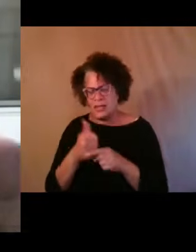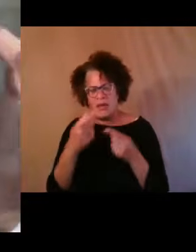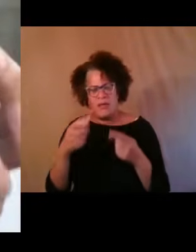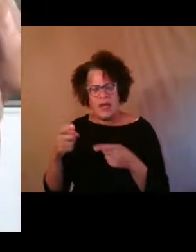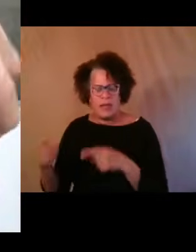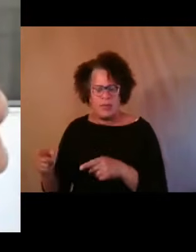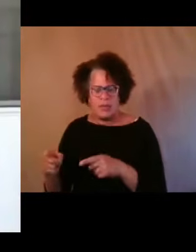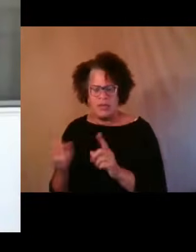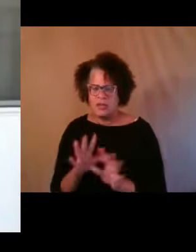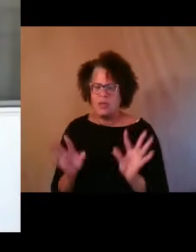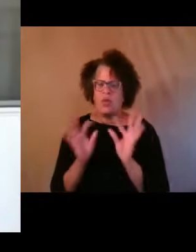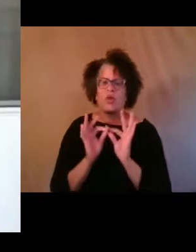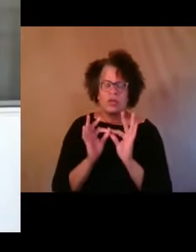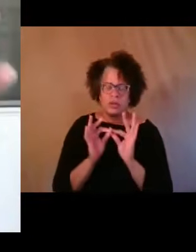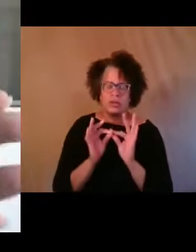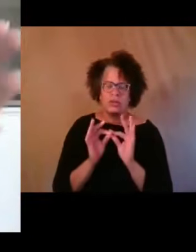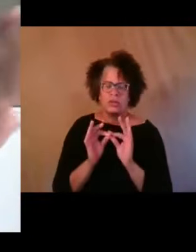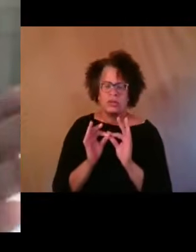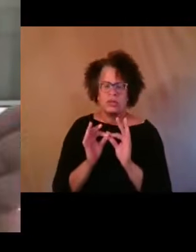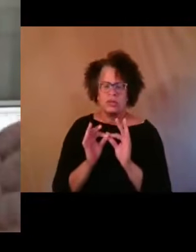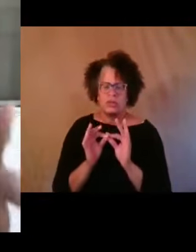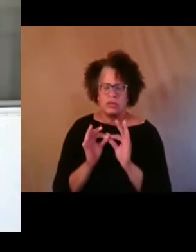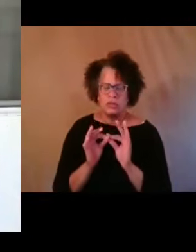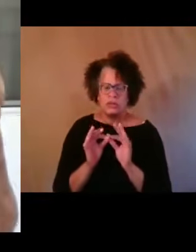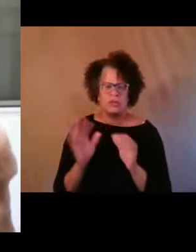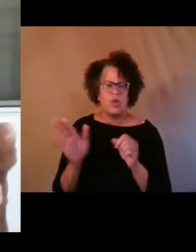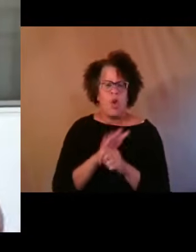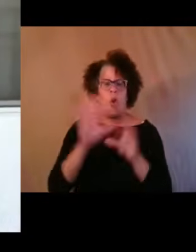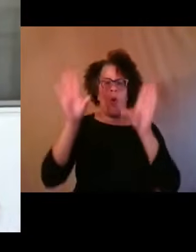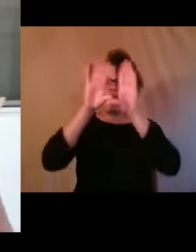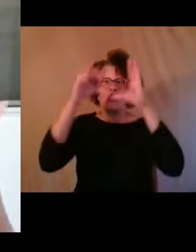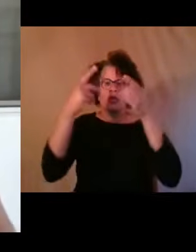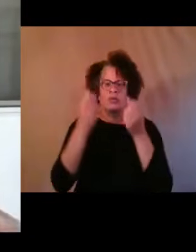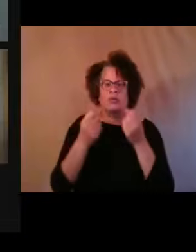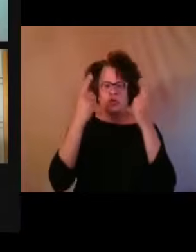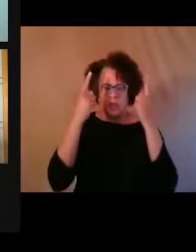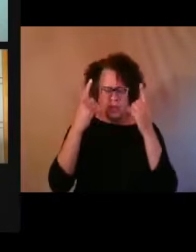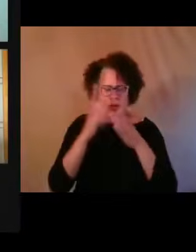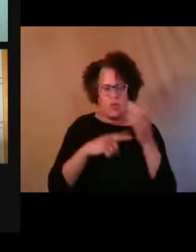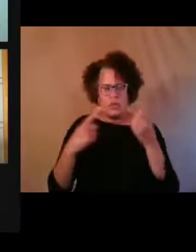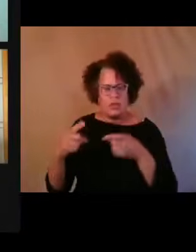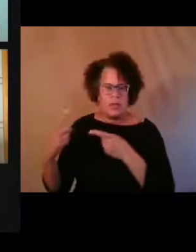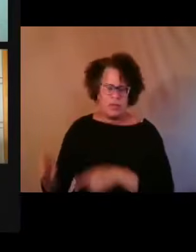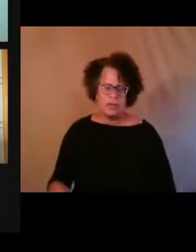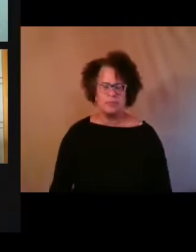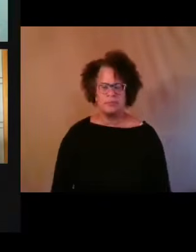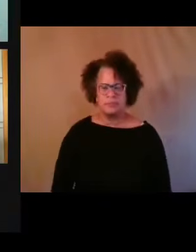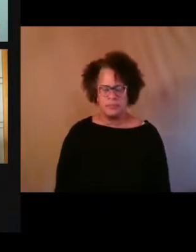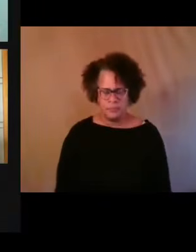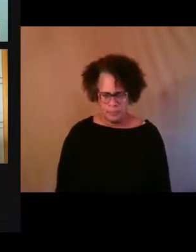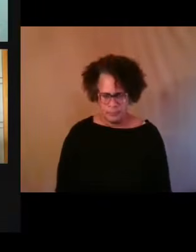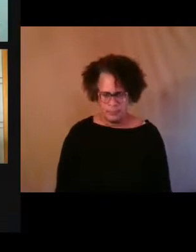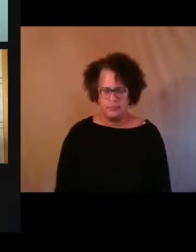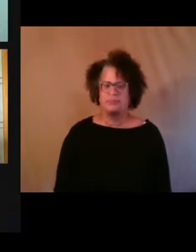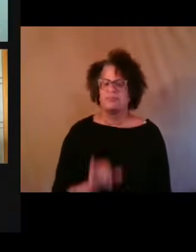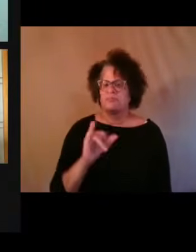to really seeing the whole picture of what's going on. Got you. Thank you, Vilissa.